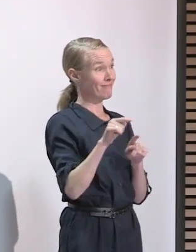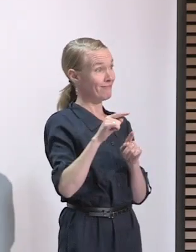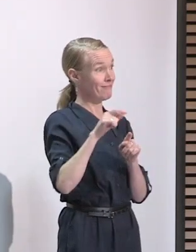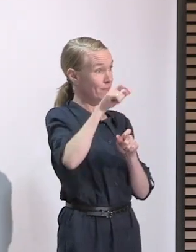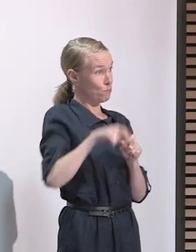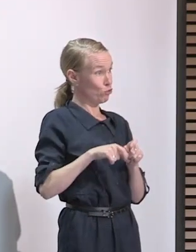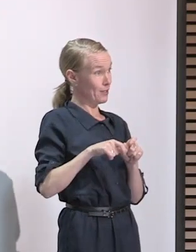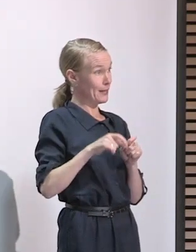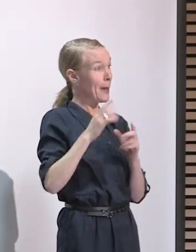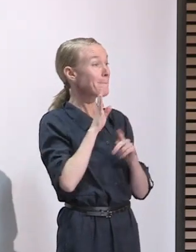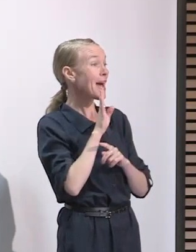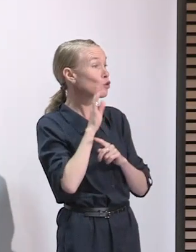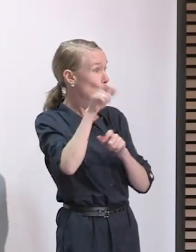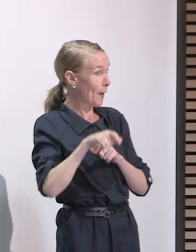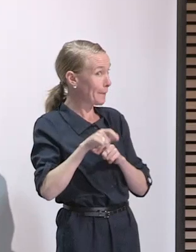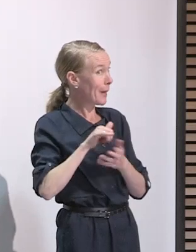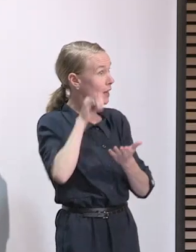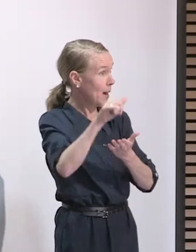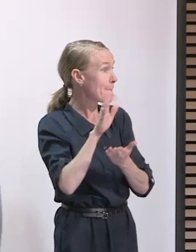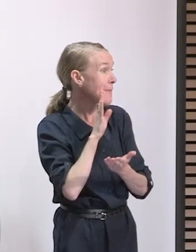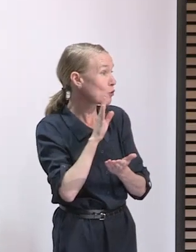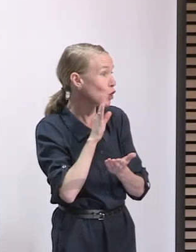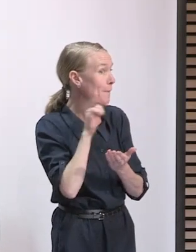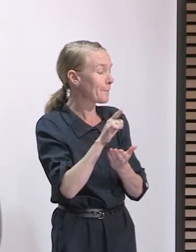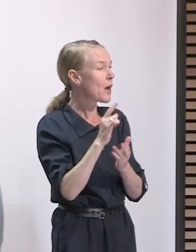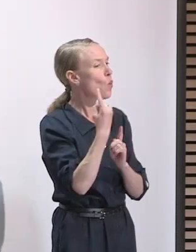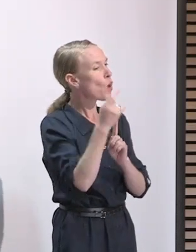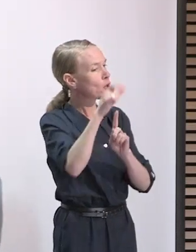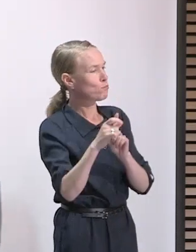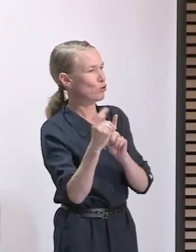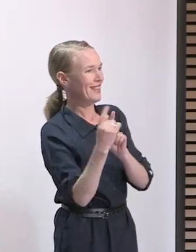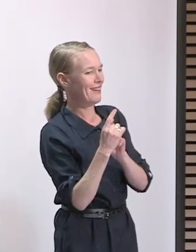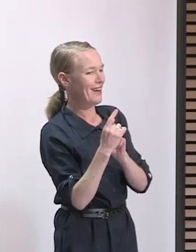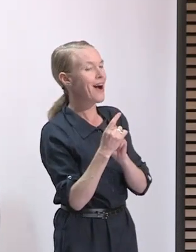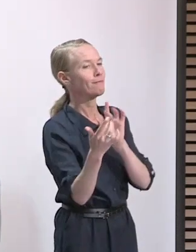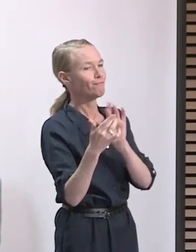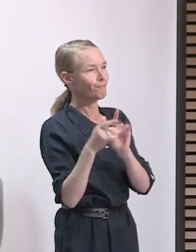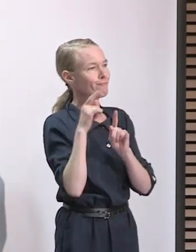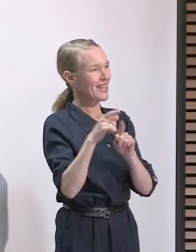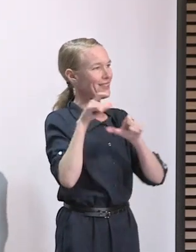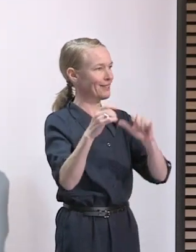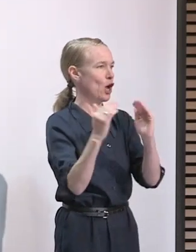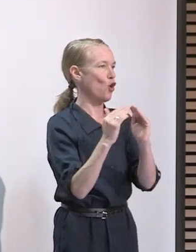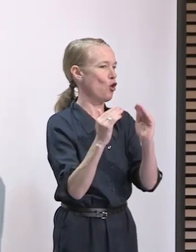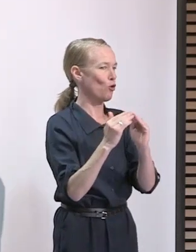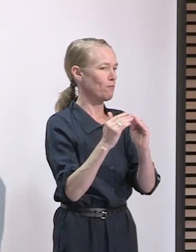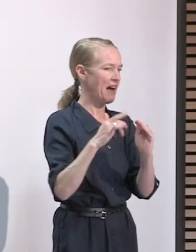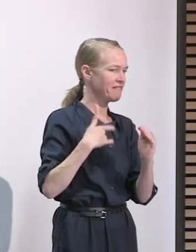contacted and are in self-isolation with testing under way or completed and likewise there was one close